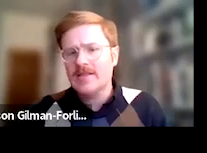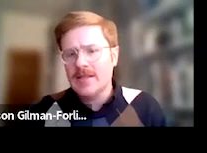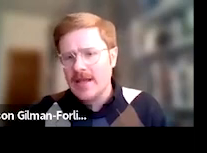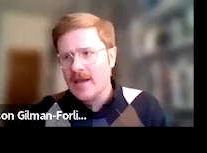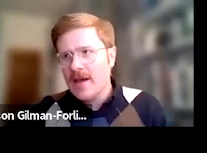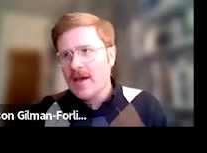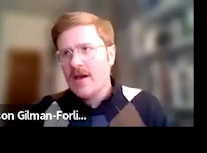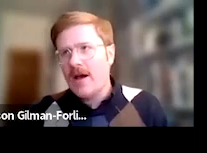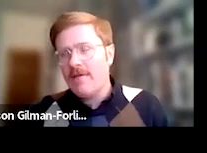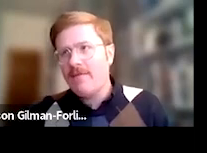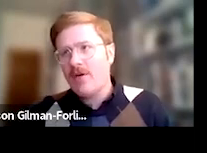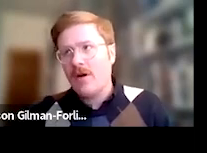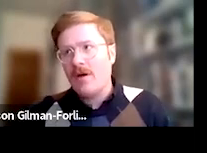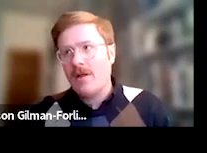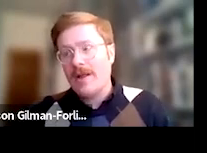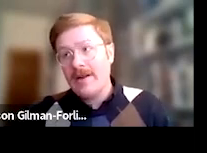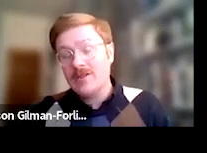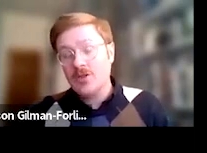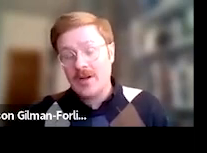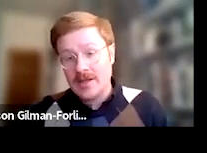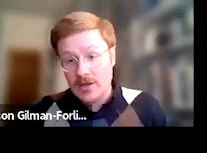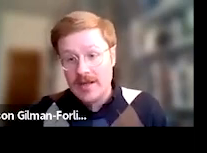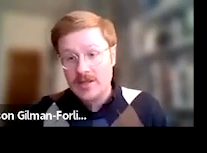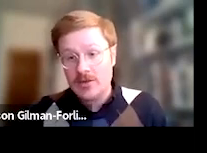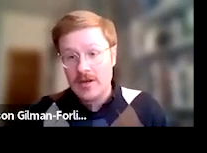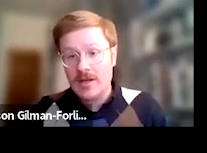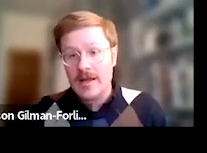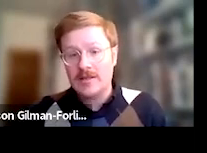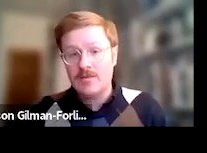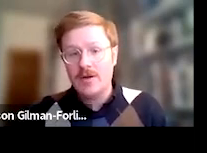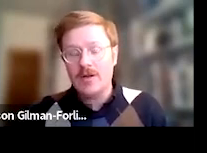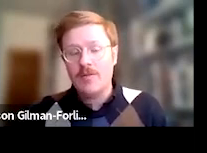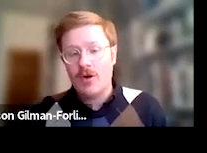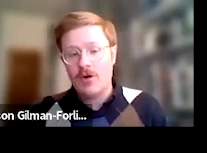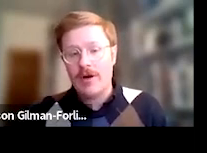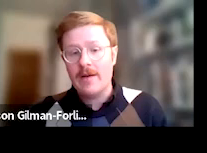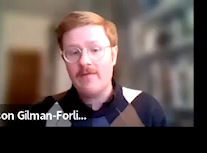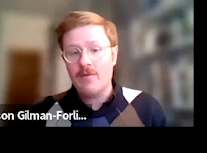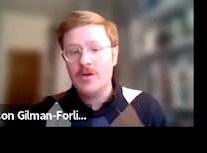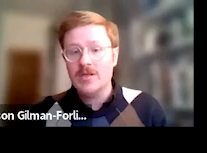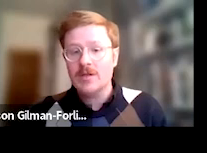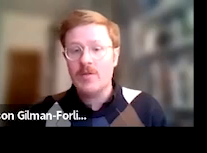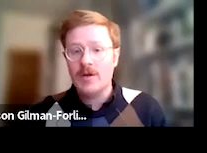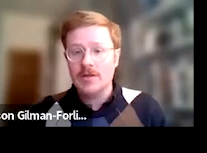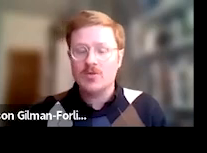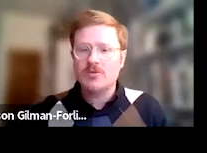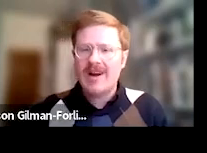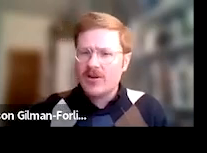the city, for a lot of its 20th century history, its building program for municipal buildings was